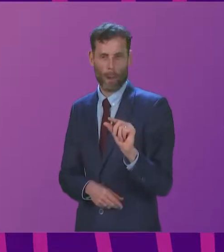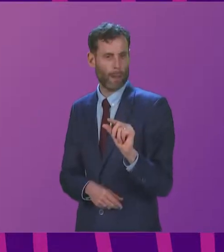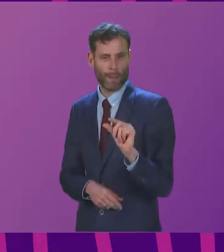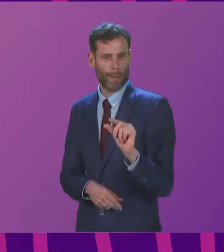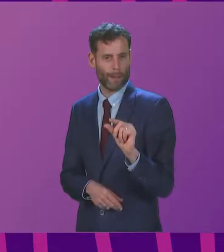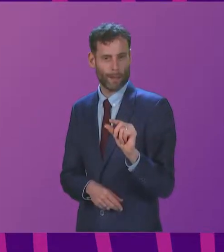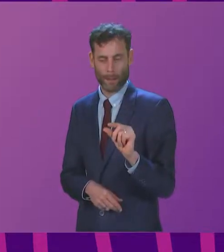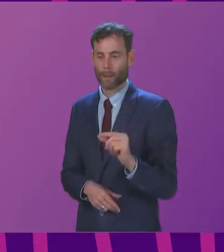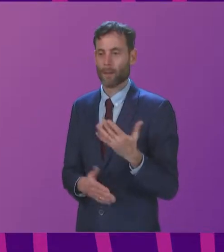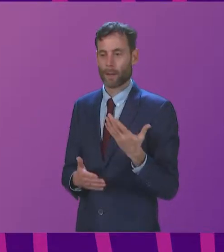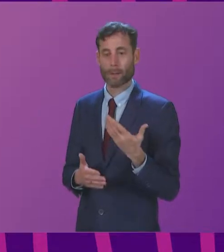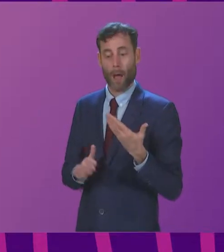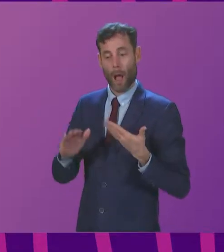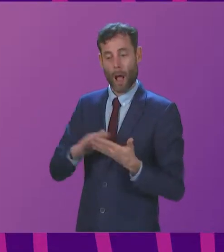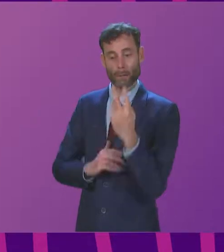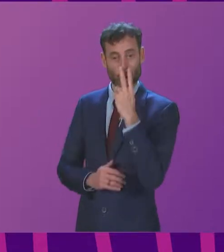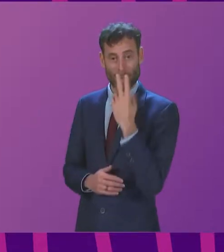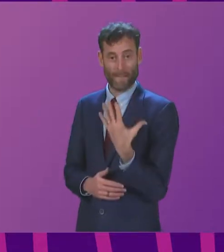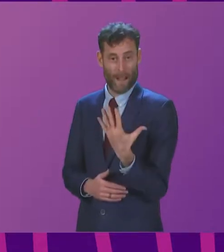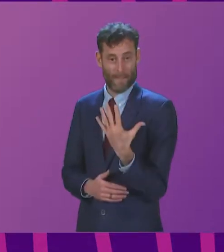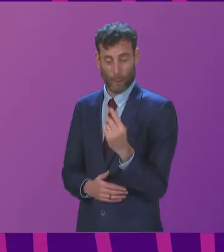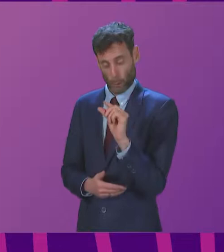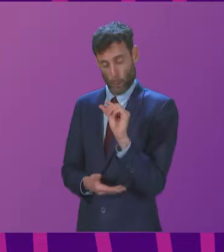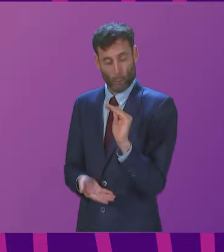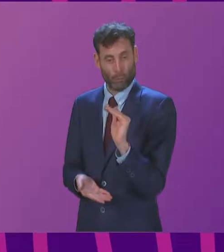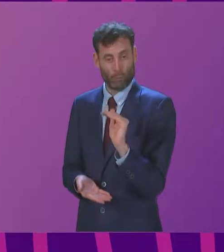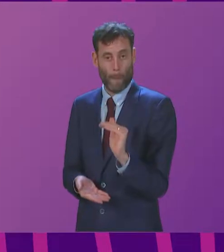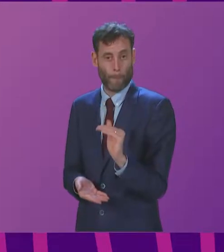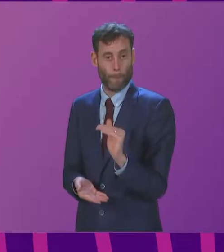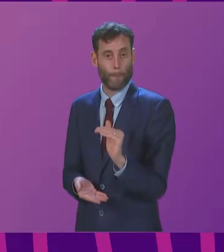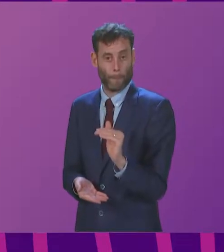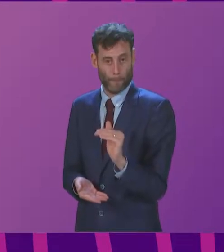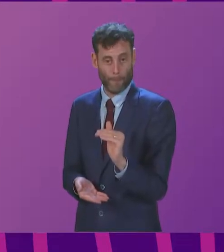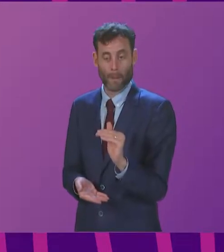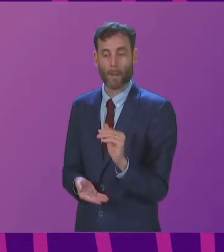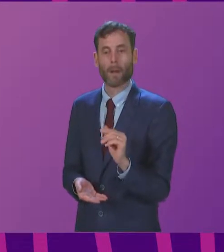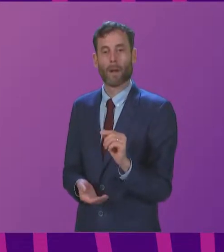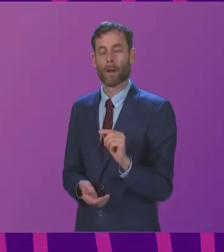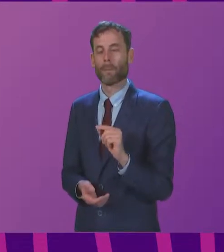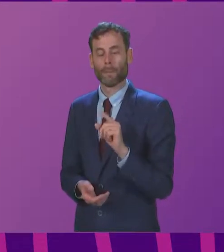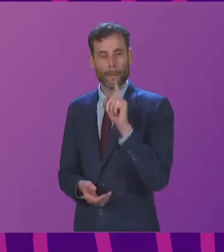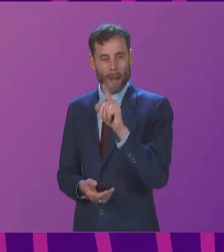aged under 25, which was almost balanced out by a very small increase in the other age bands